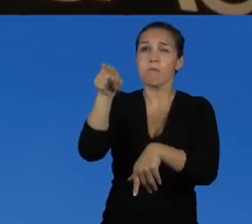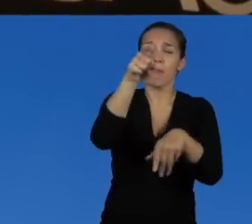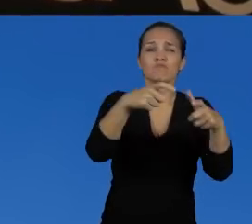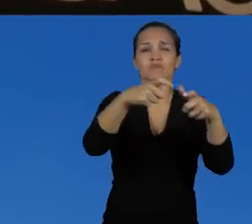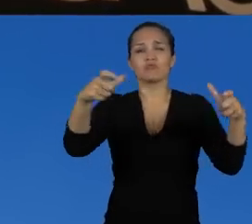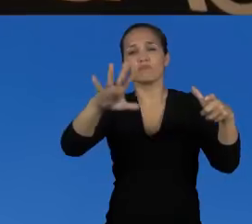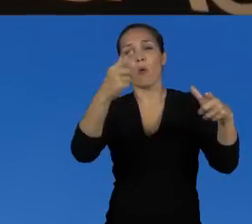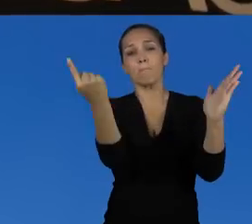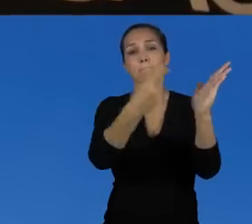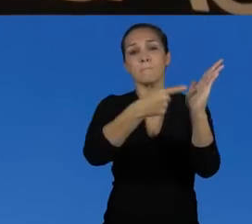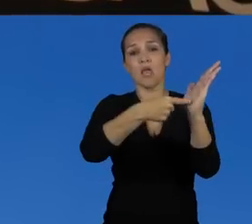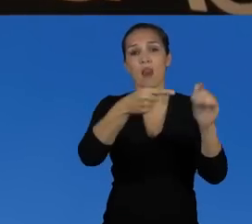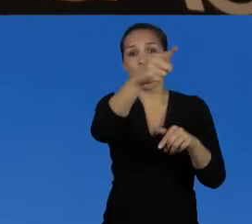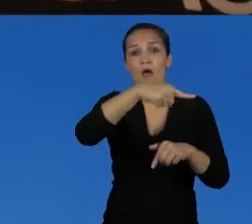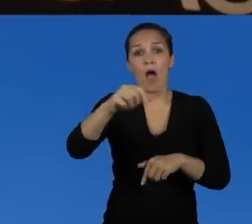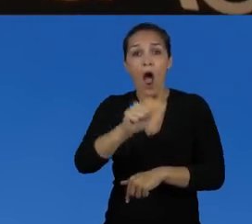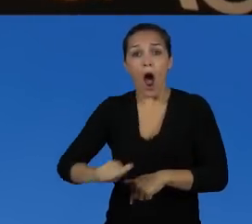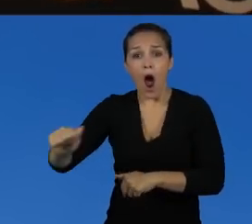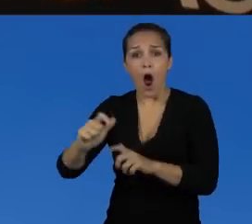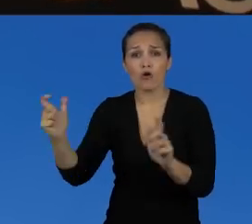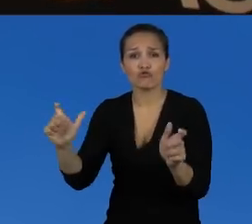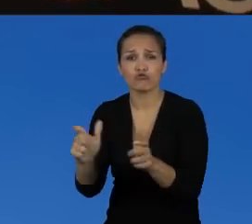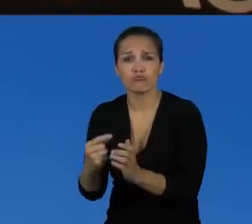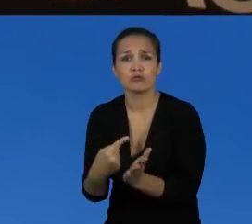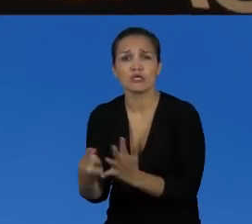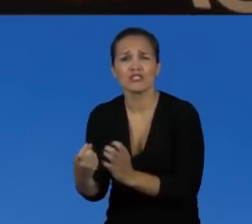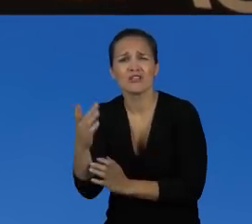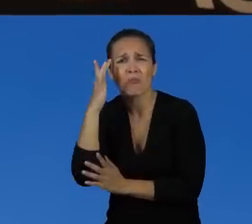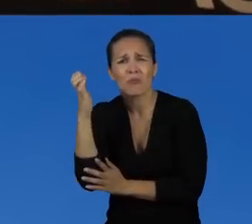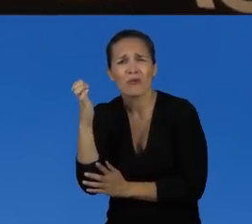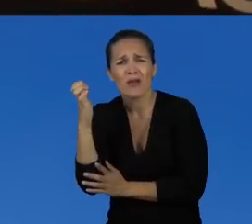600 women, I begin to ask myself why.